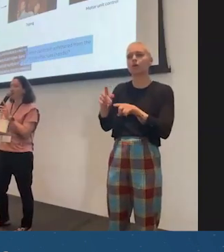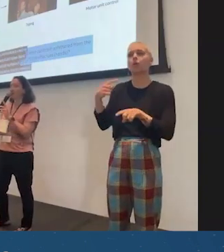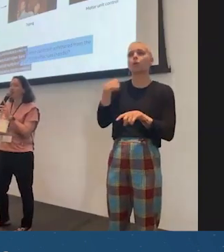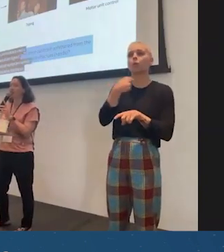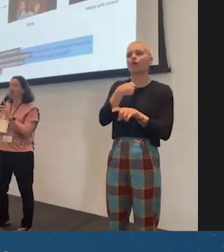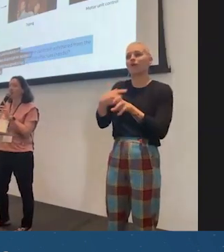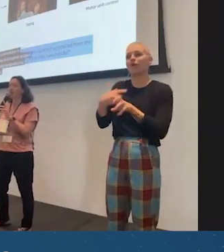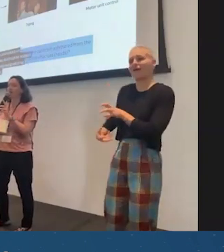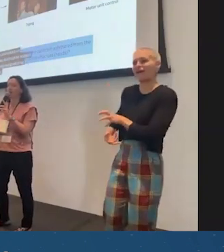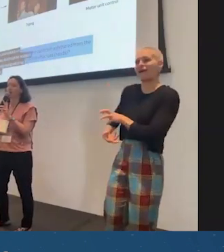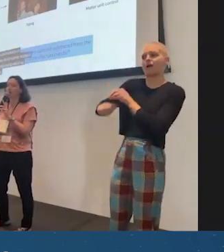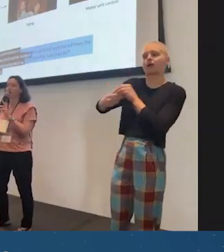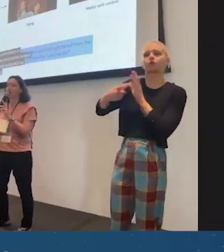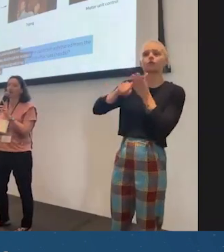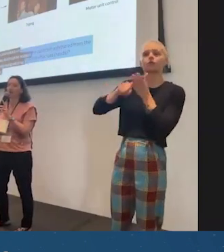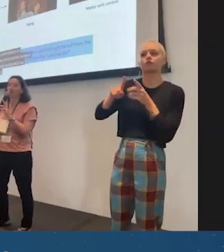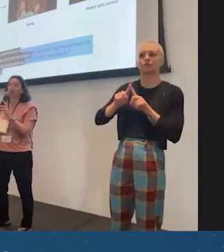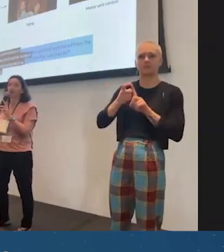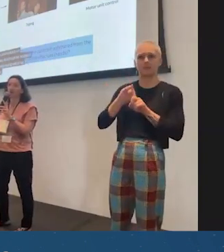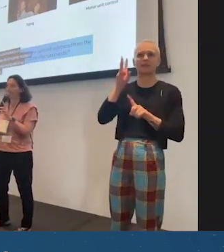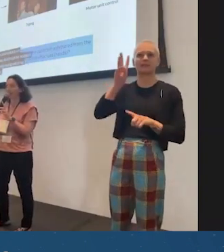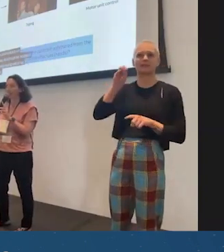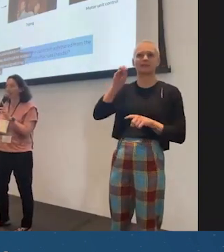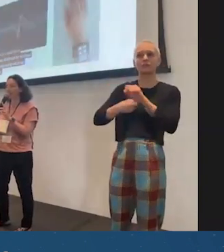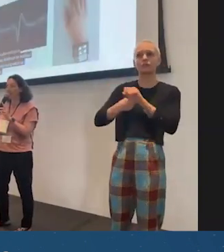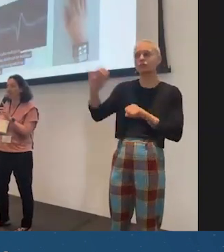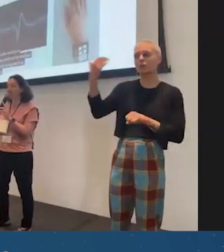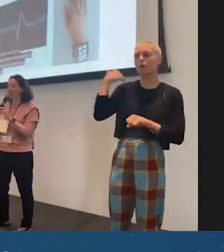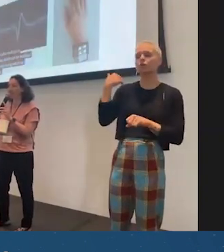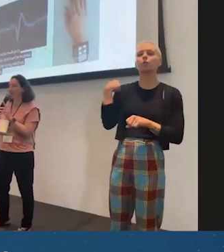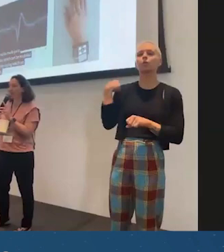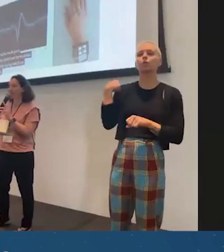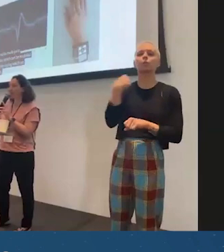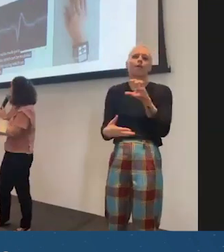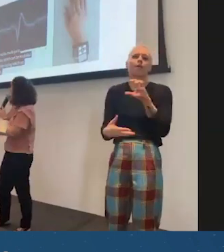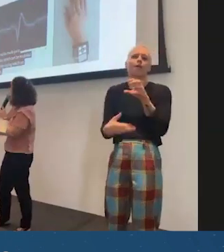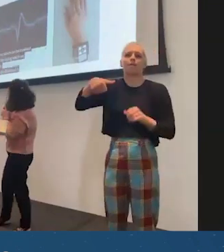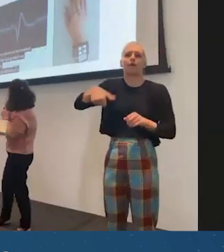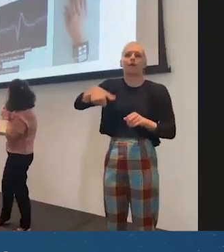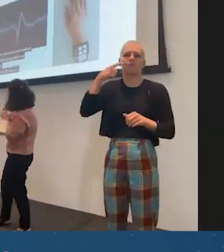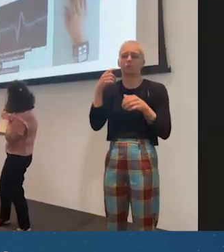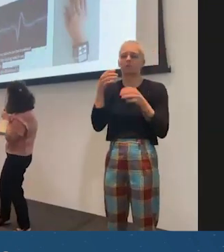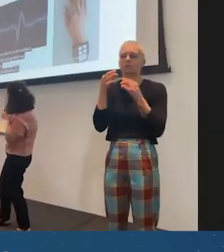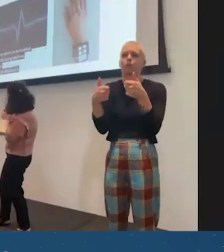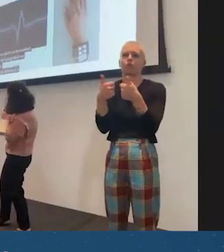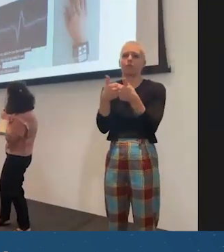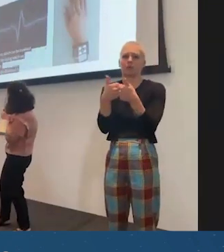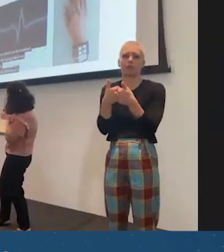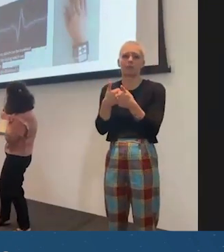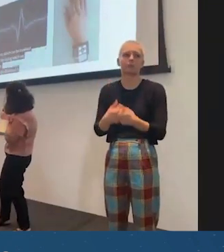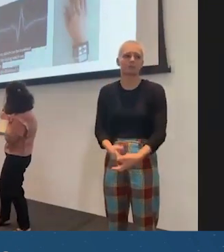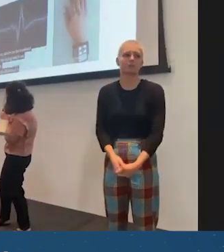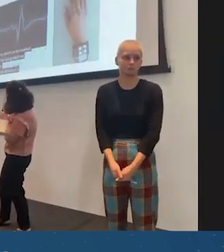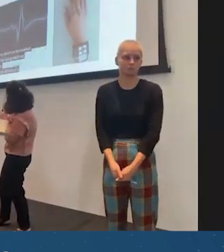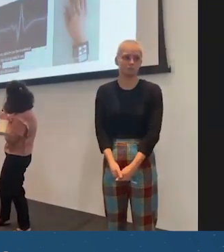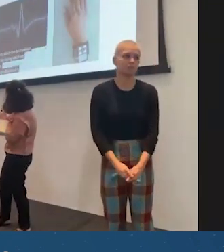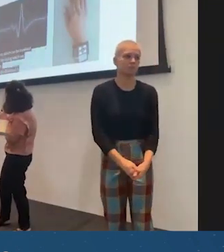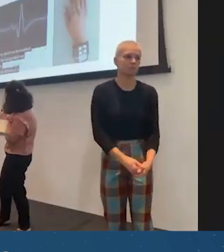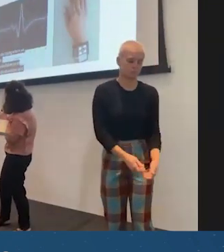to create a motor unit button for simple games. This is not showing the video that I wanted to show, so let